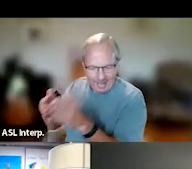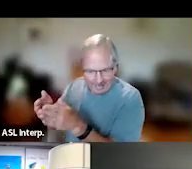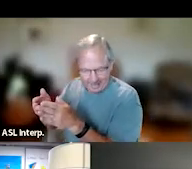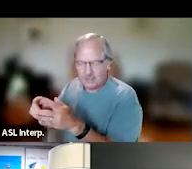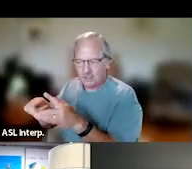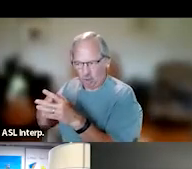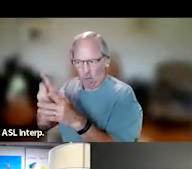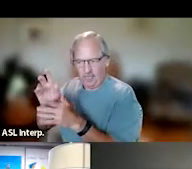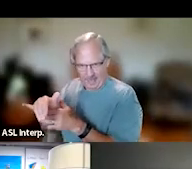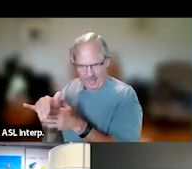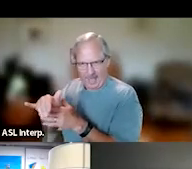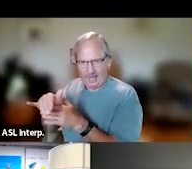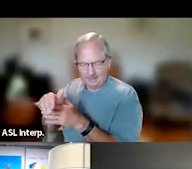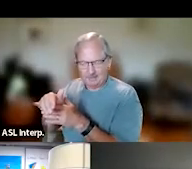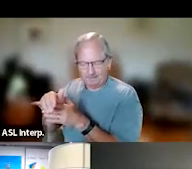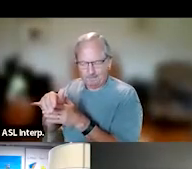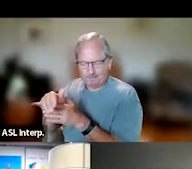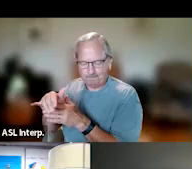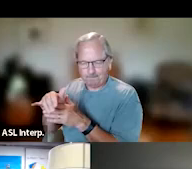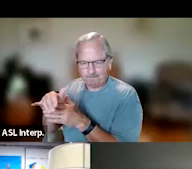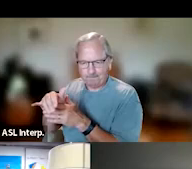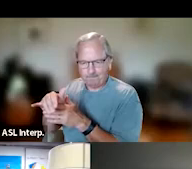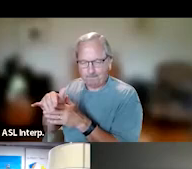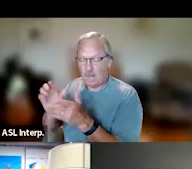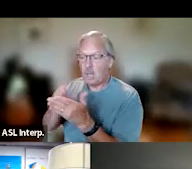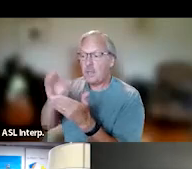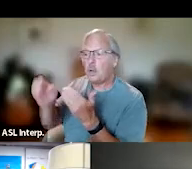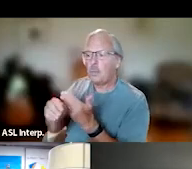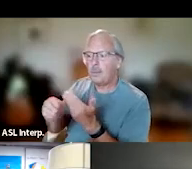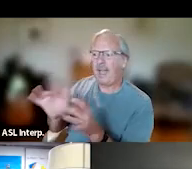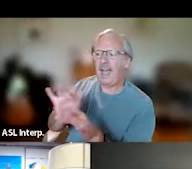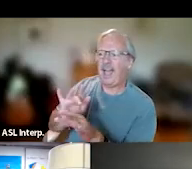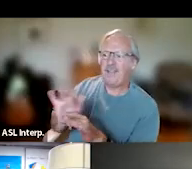to get those curriculum available and ready to go.